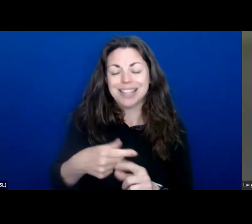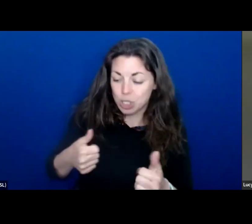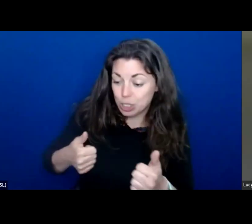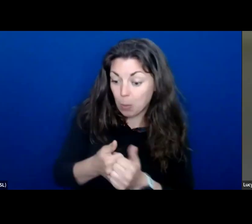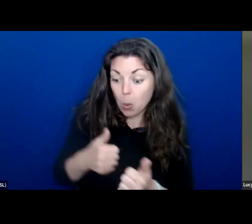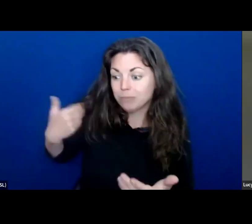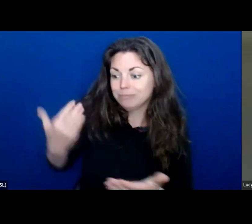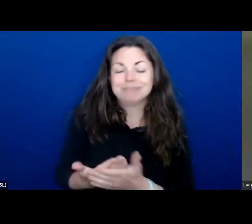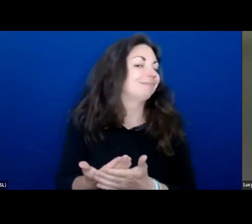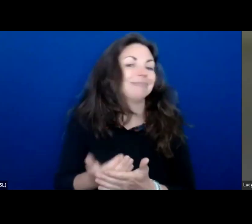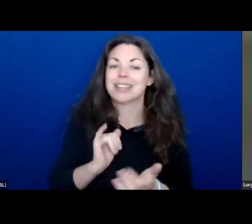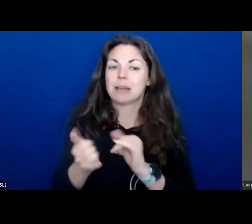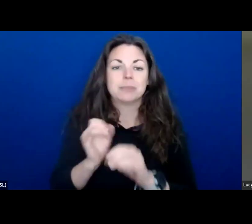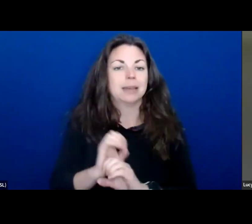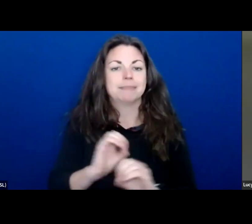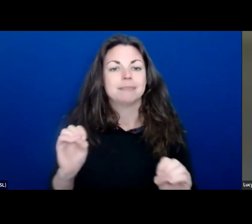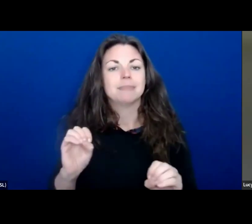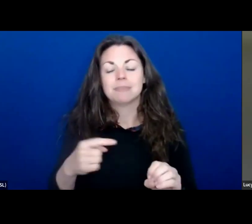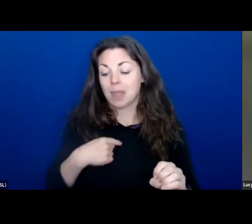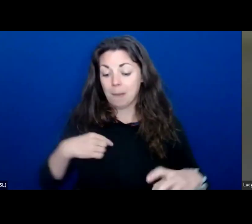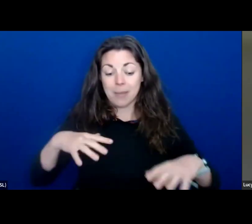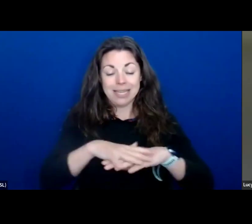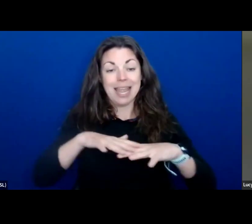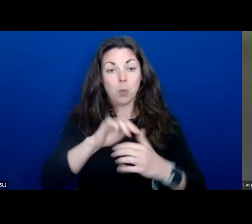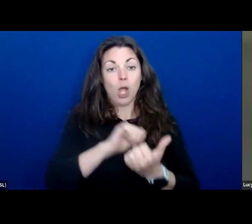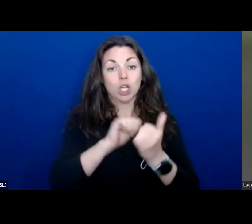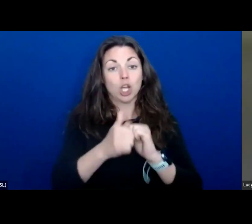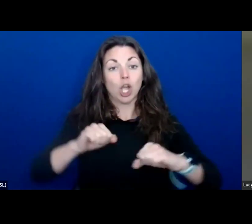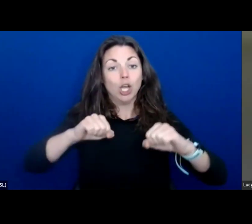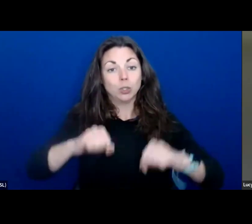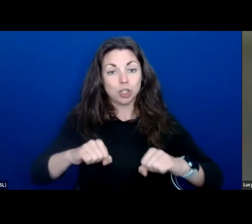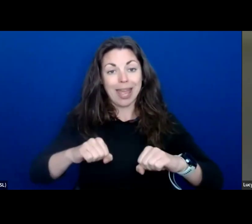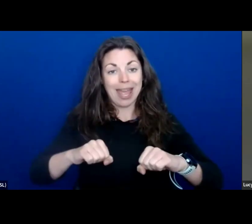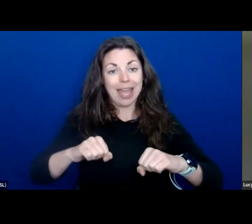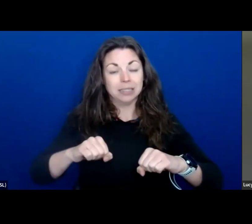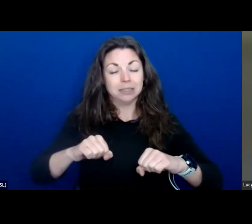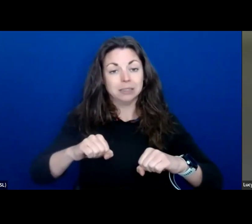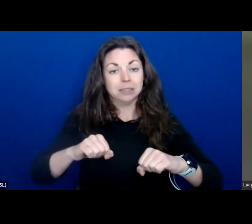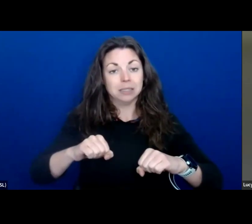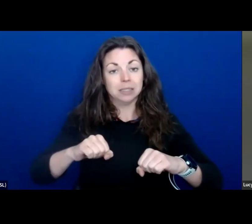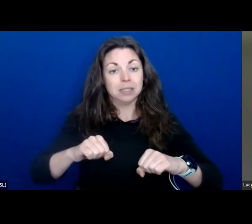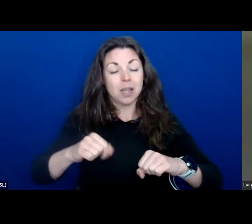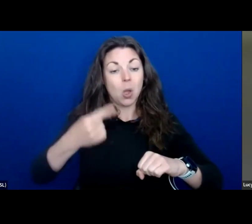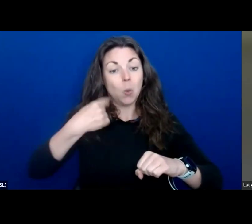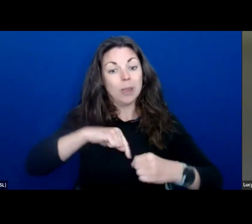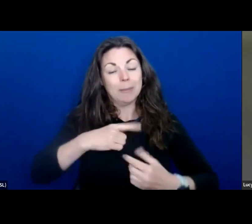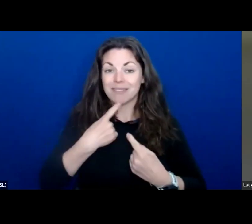network co-chairs at Salford that we've been particularly, I guess, vocal on in the last